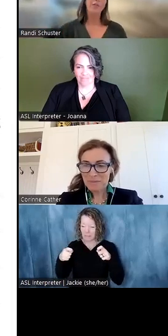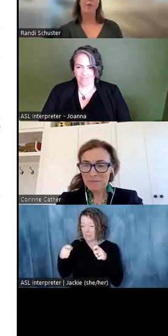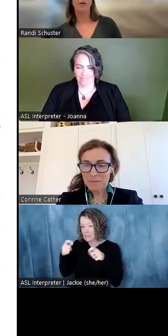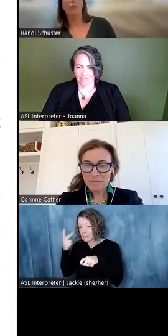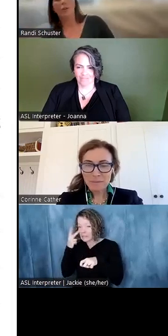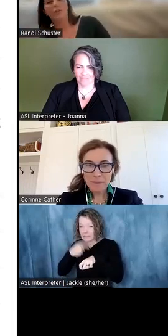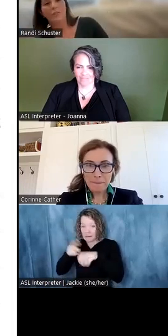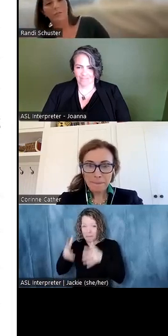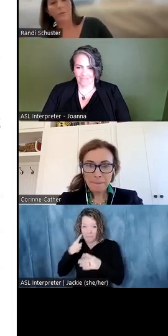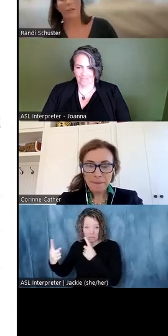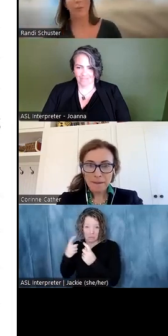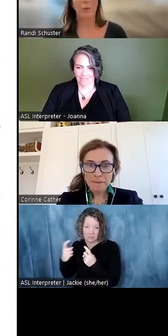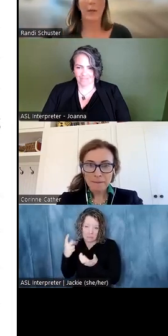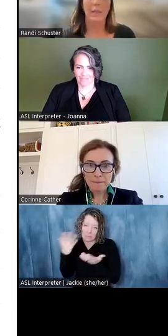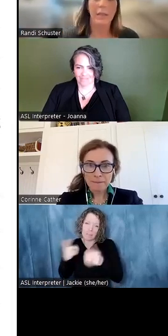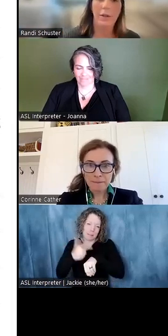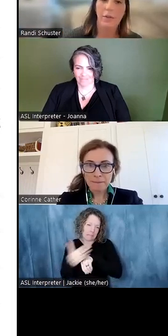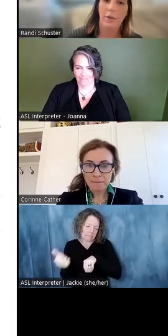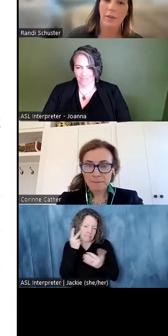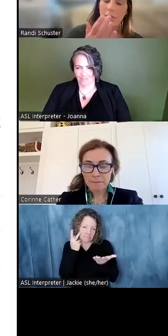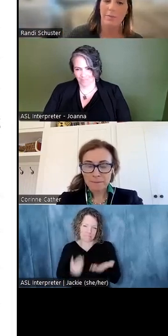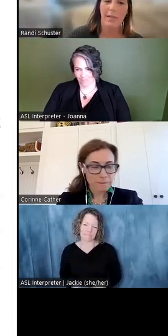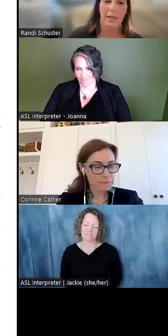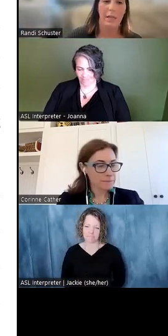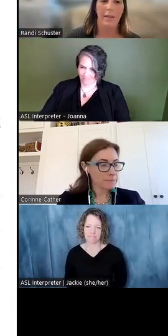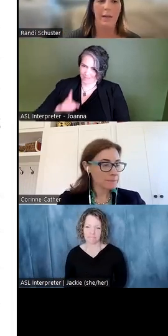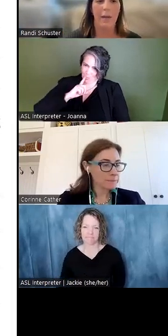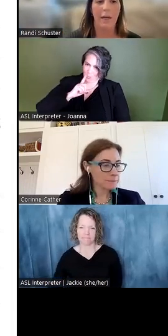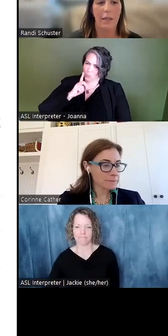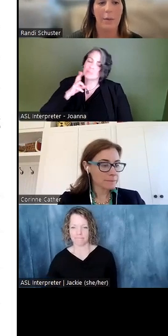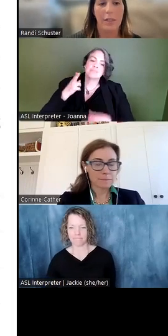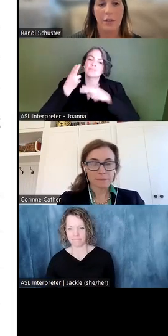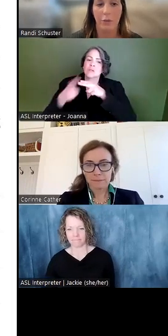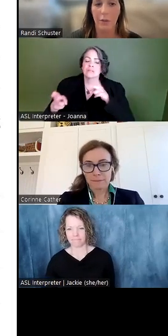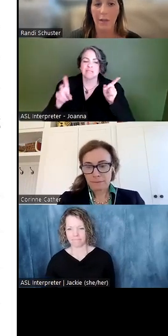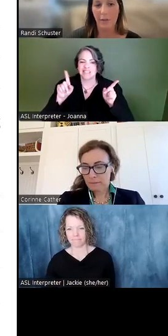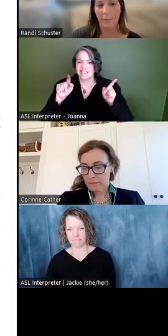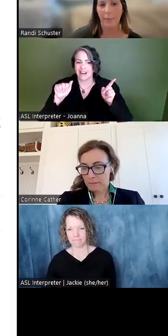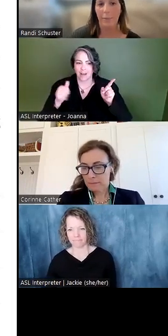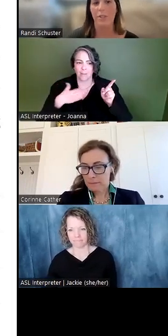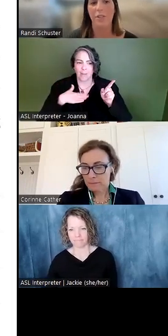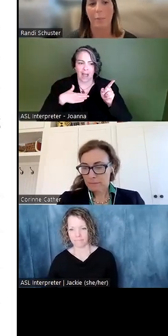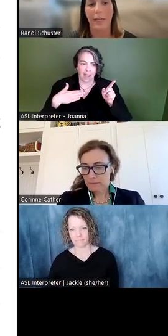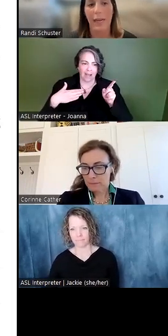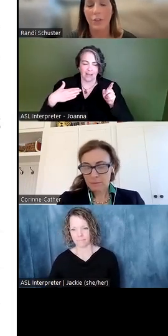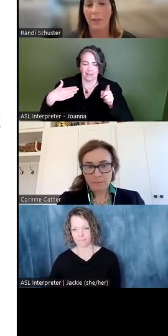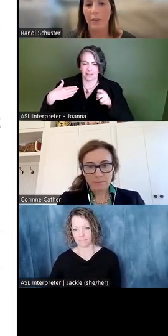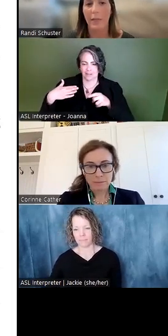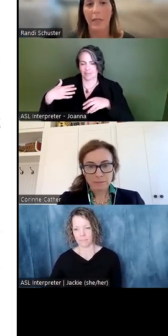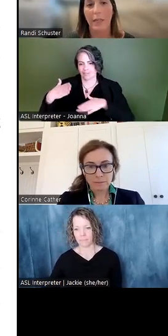So I'll show you just a few things real quickly here. So these are some data that my colleague, Brenden Tervo-Clemmens, published in JAMA Pediatrics at the beginning of